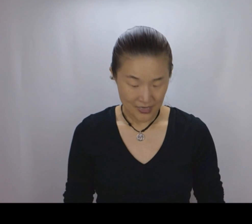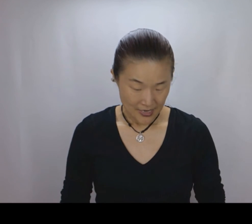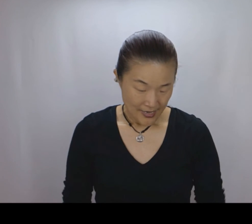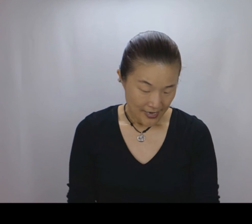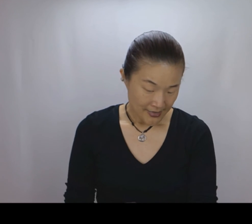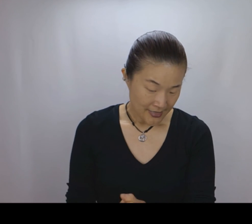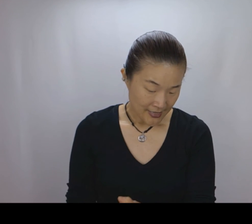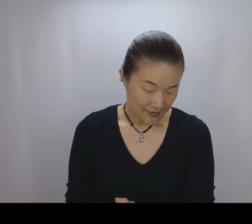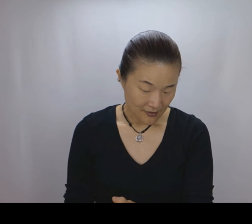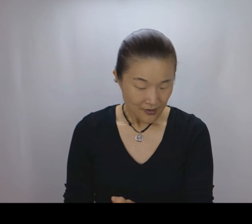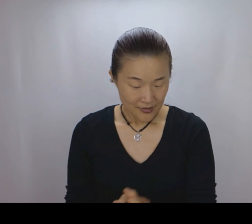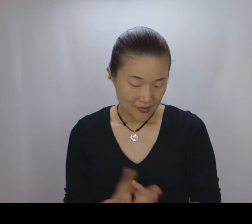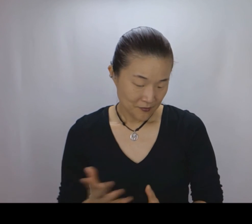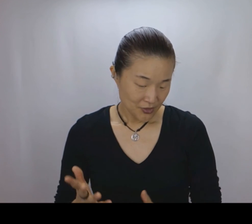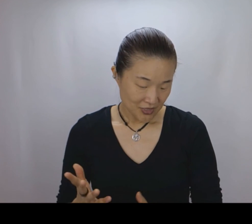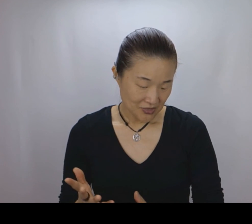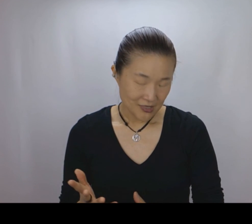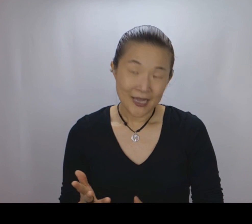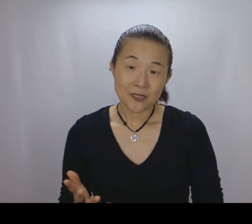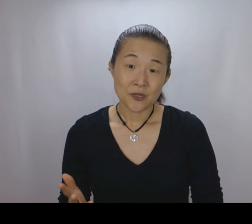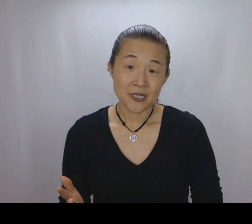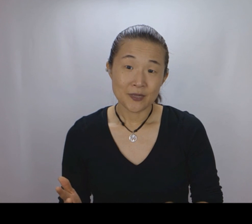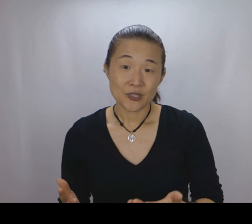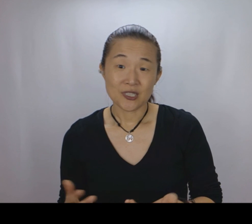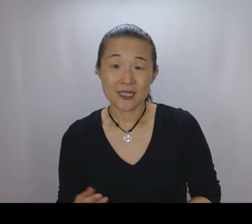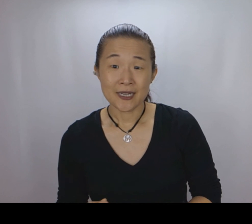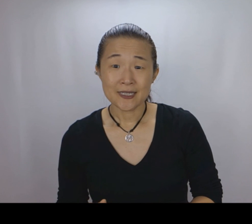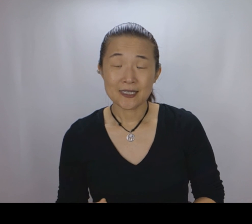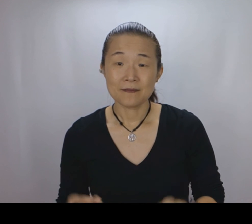and then which brings us to the last word which is nice